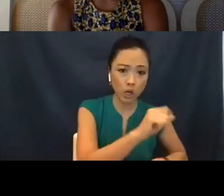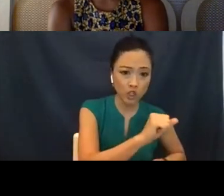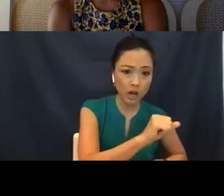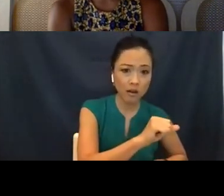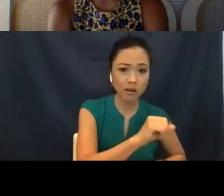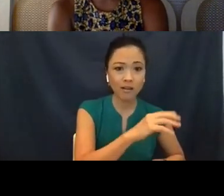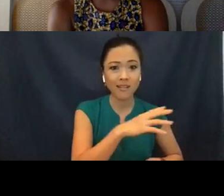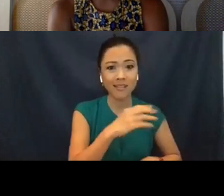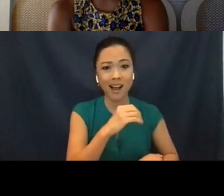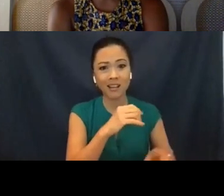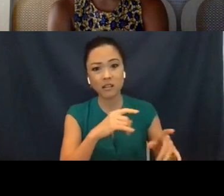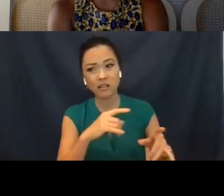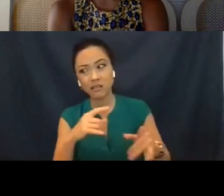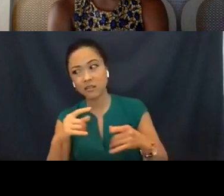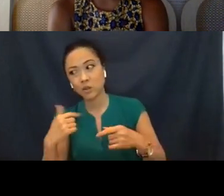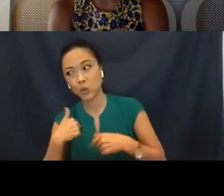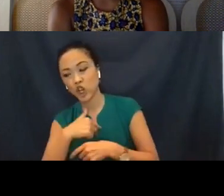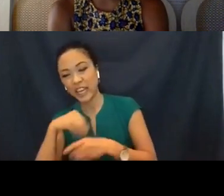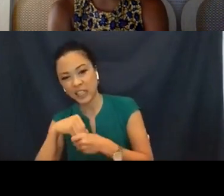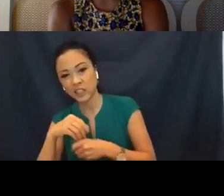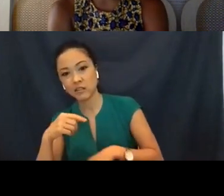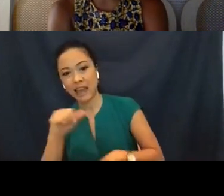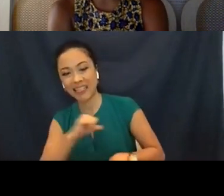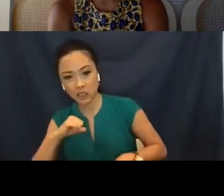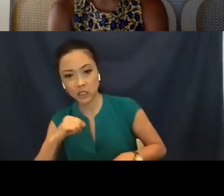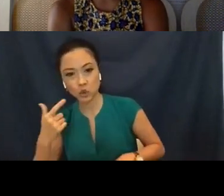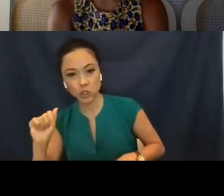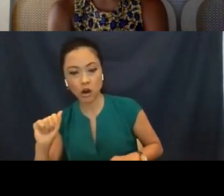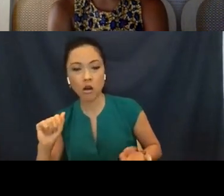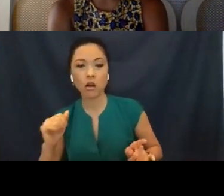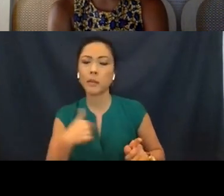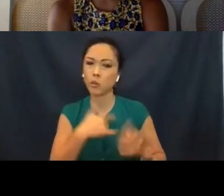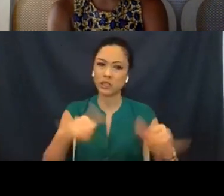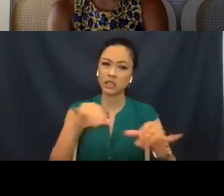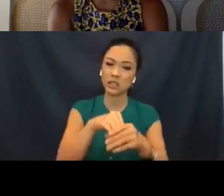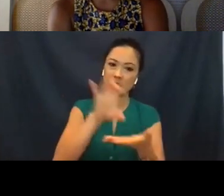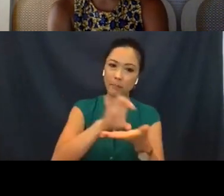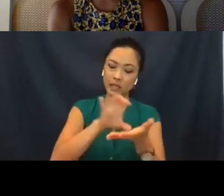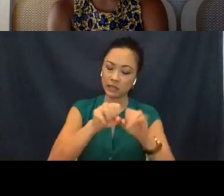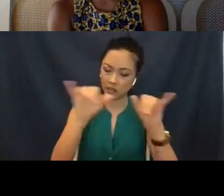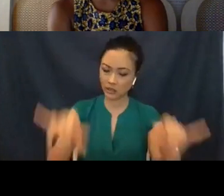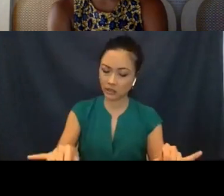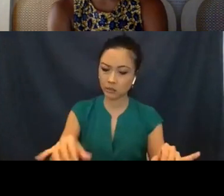is demand. We still live in a capitalistic system and even with us reinventing that, there